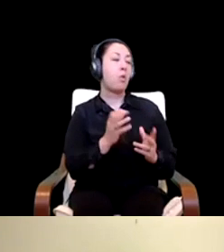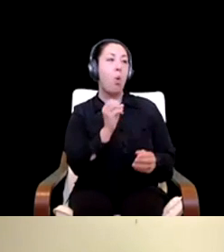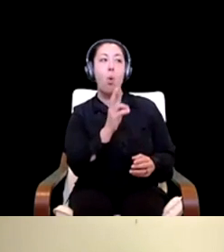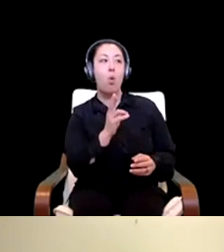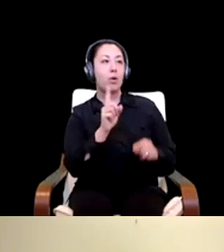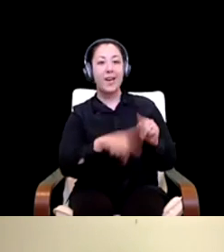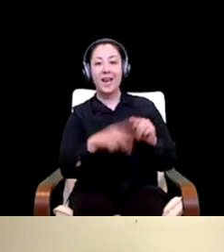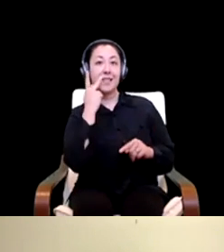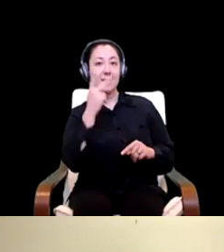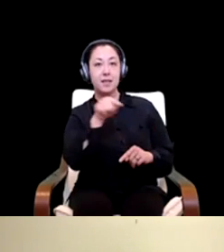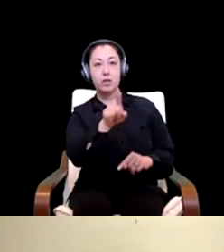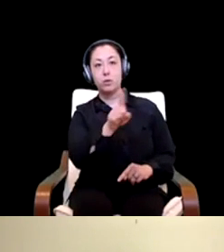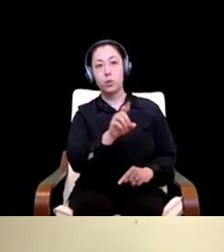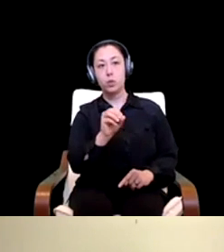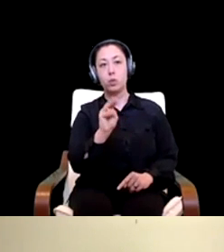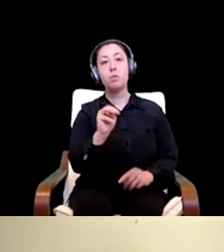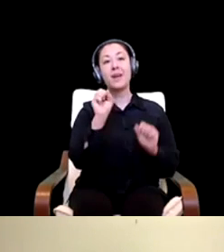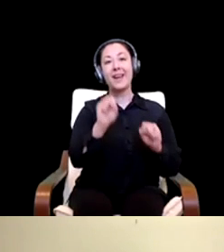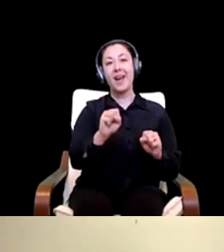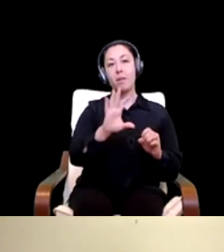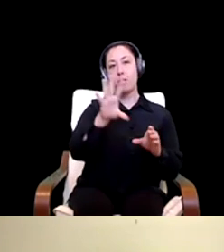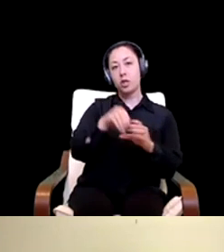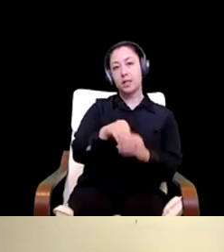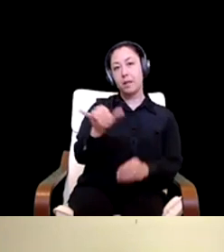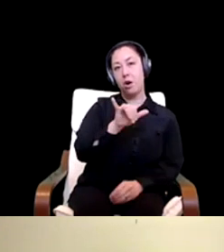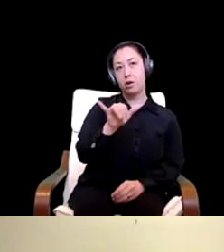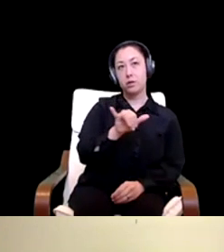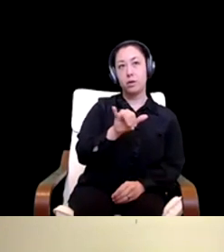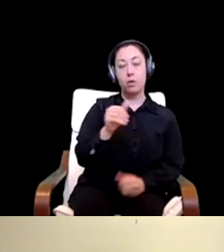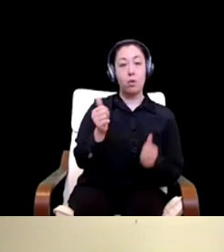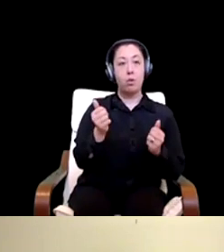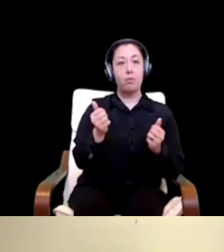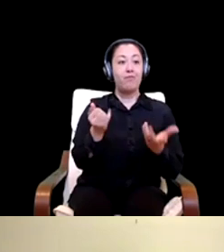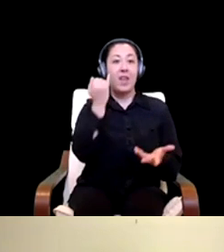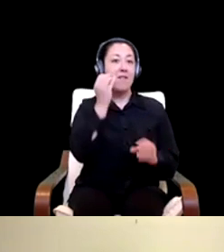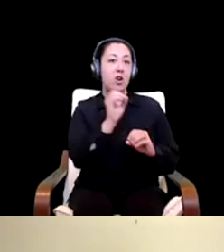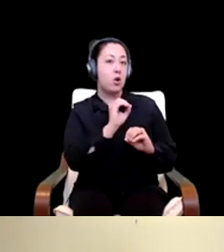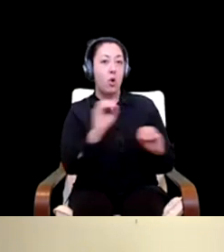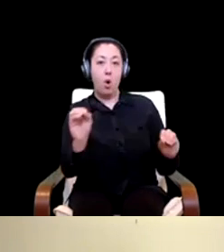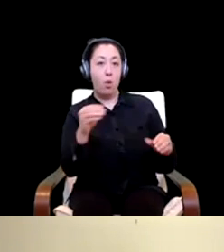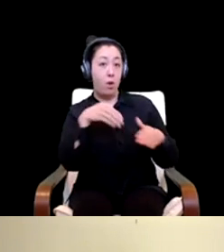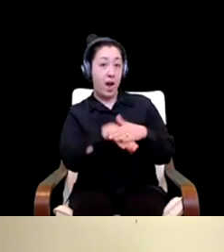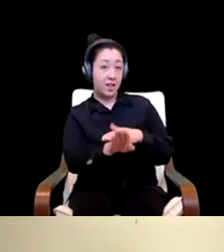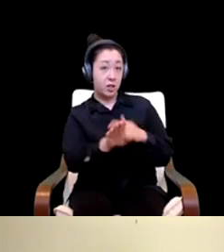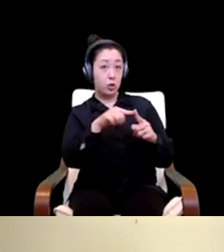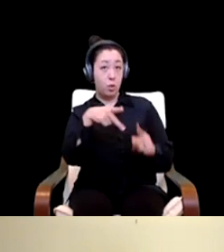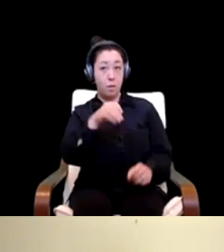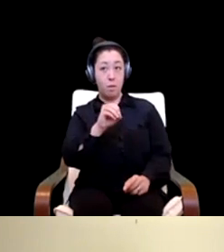can participate great if you do not have access to the poll, please share your answer through